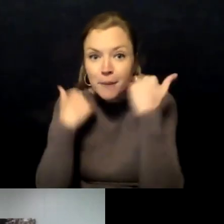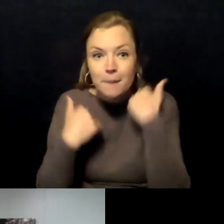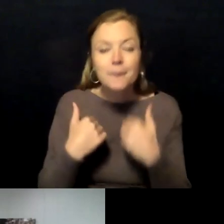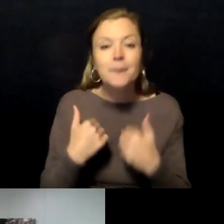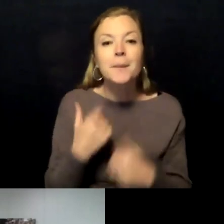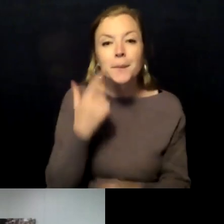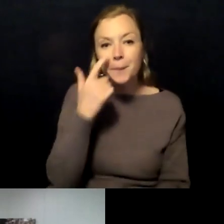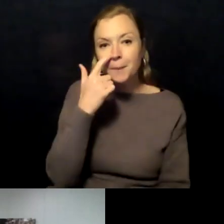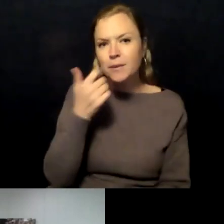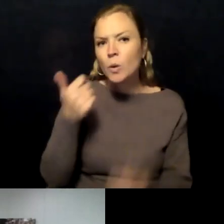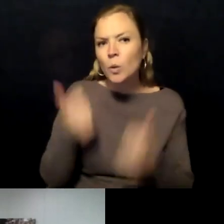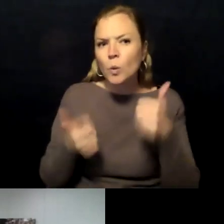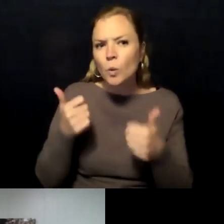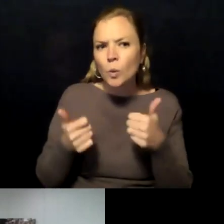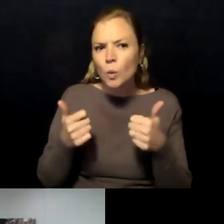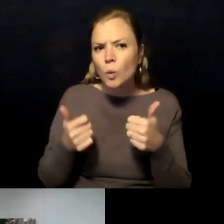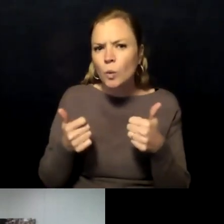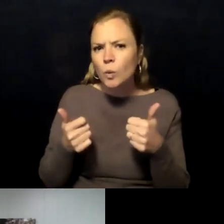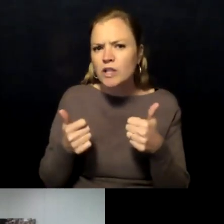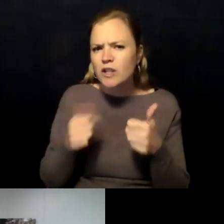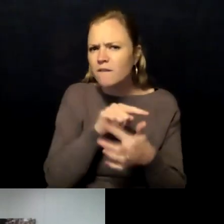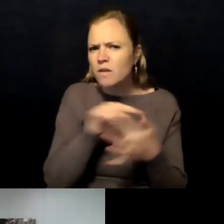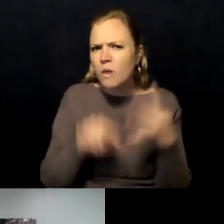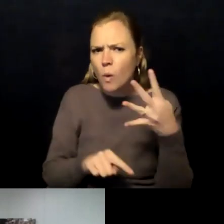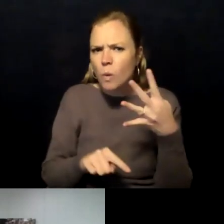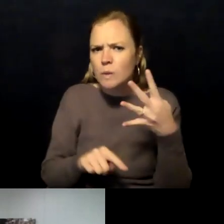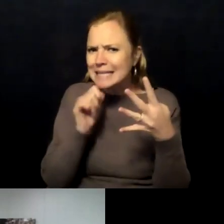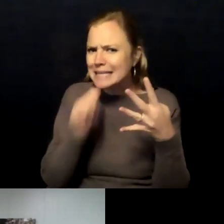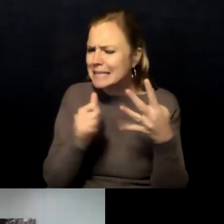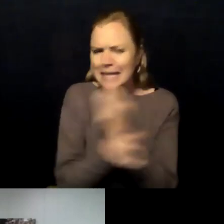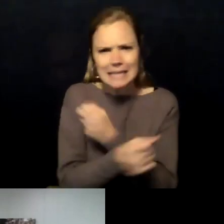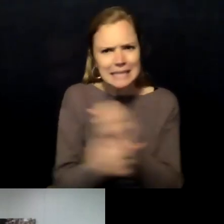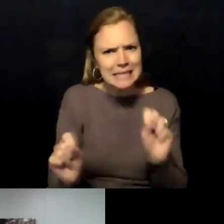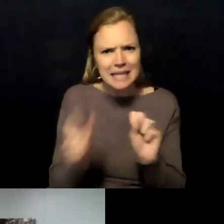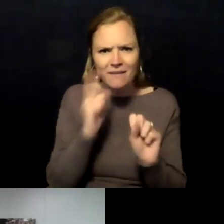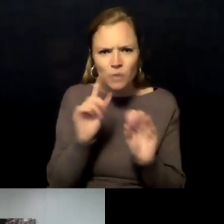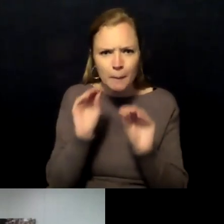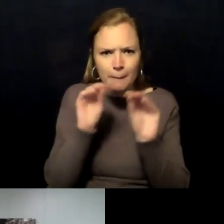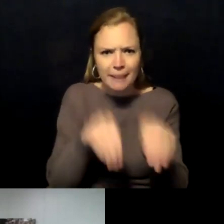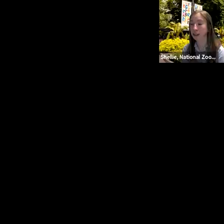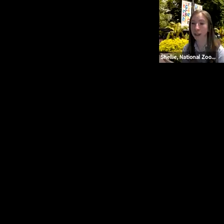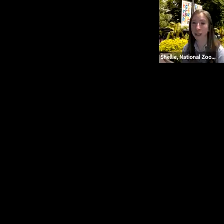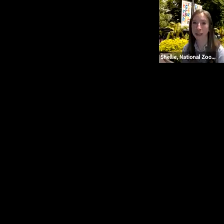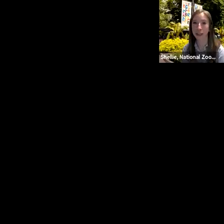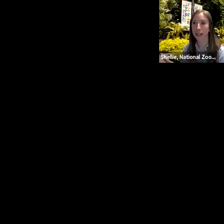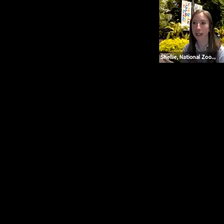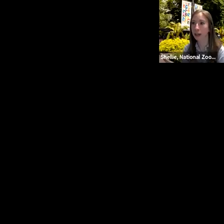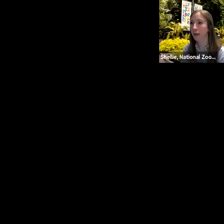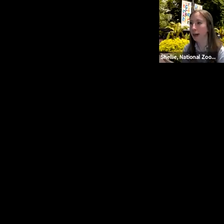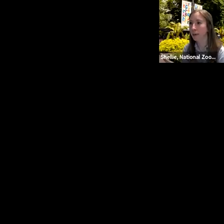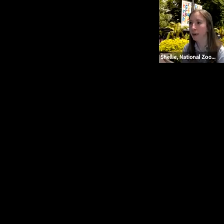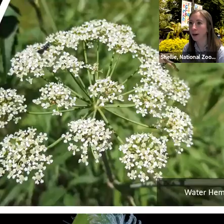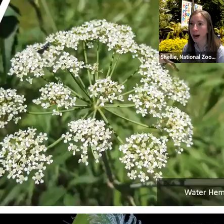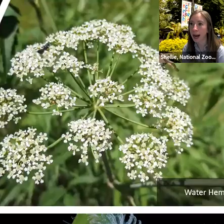is not safe to plant in animal exhibits?